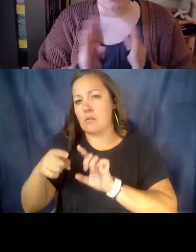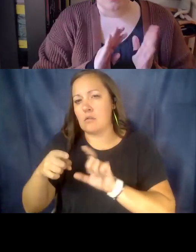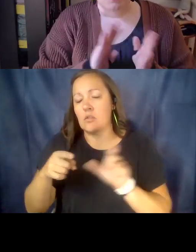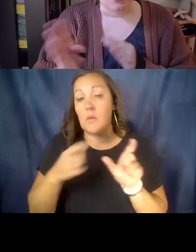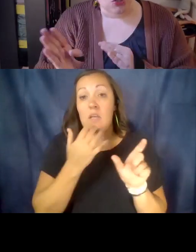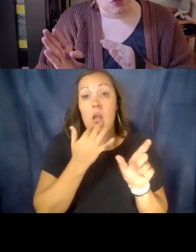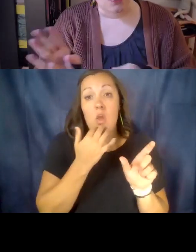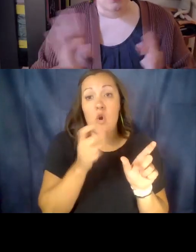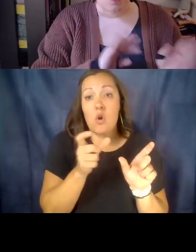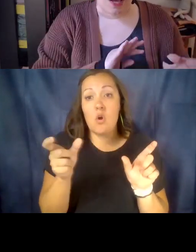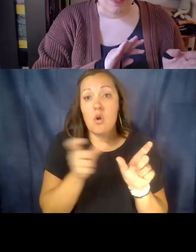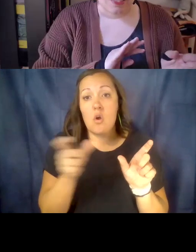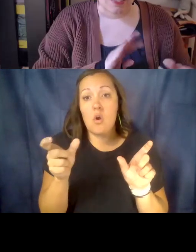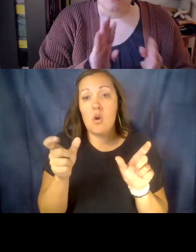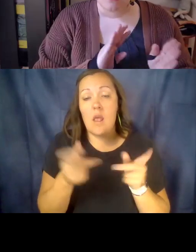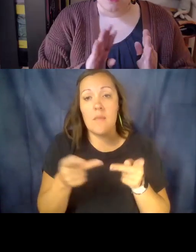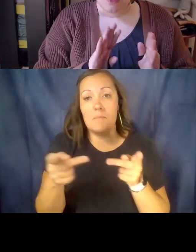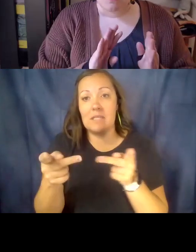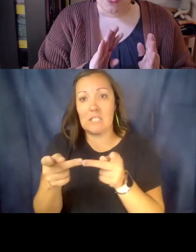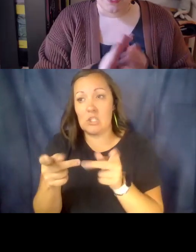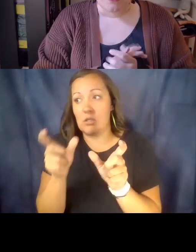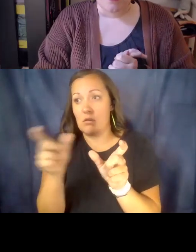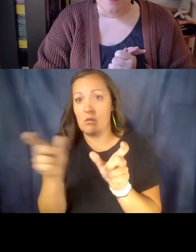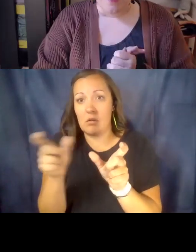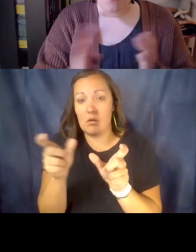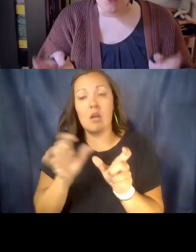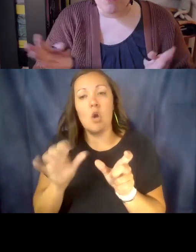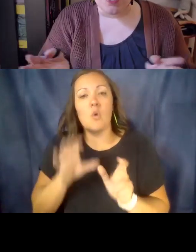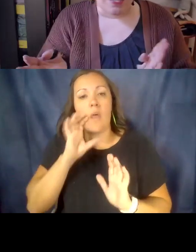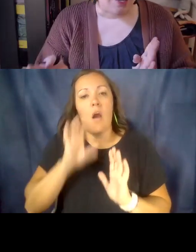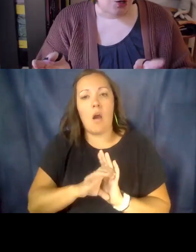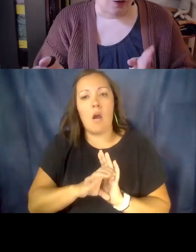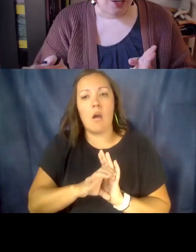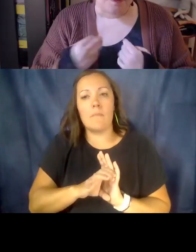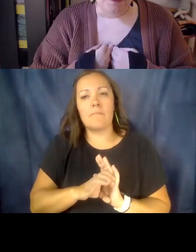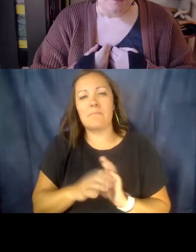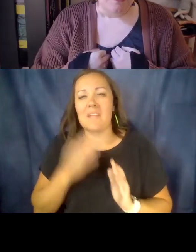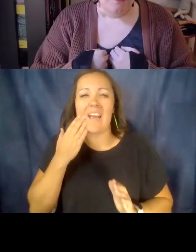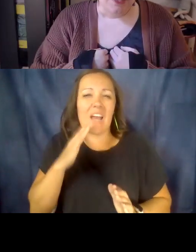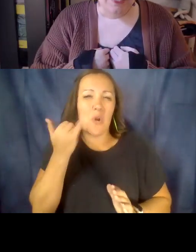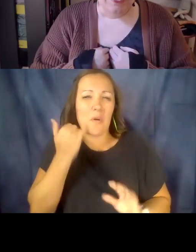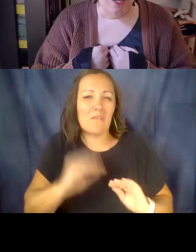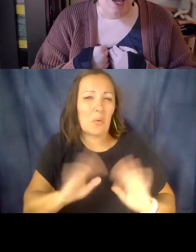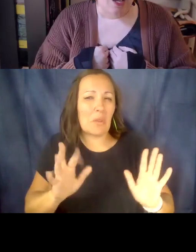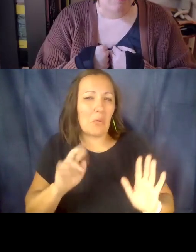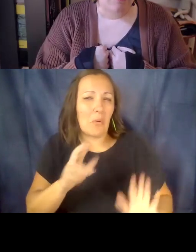and the position switch as well as the icon. I don't know if those icons are clear. Like I